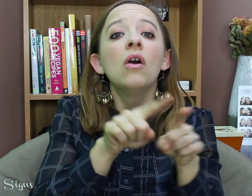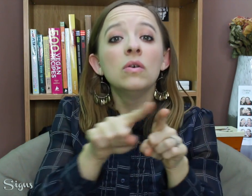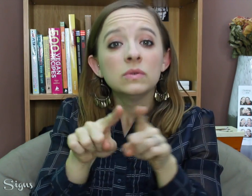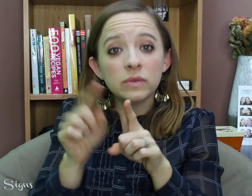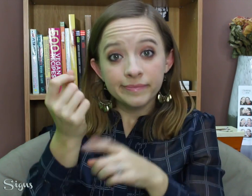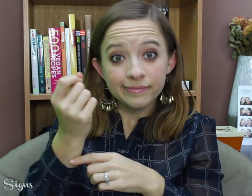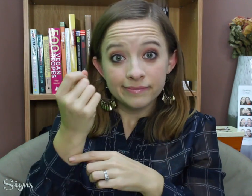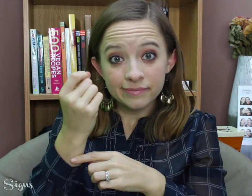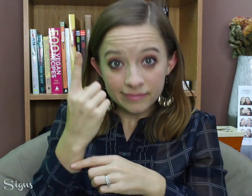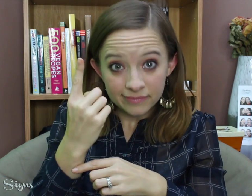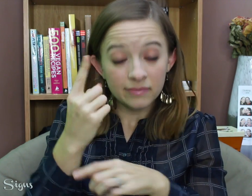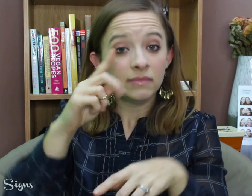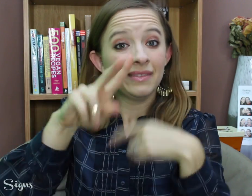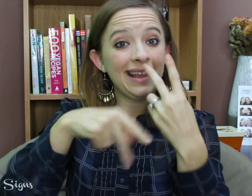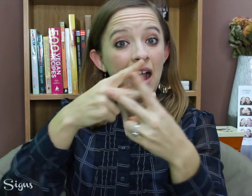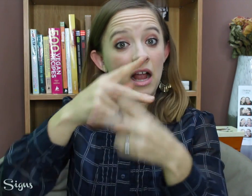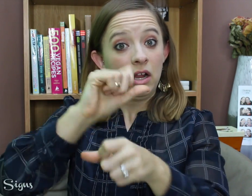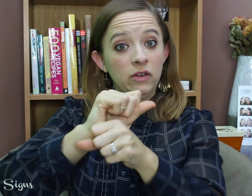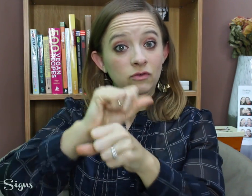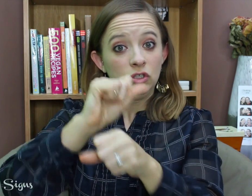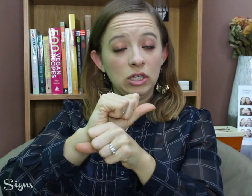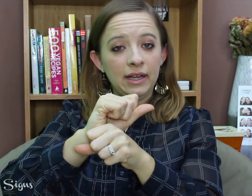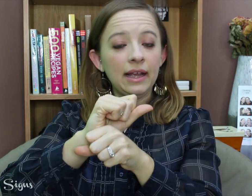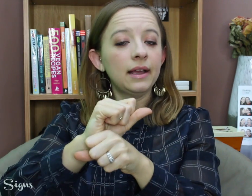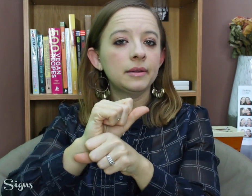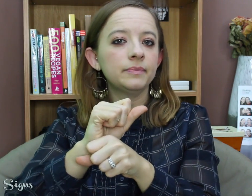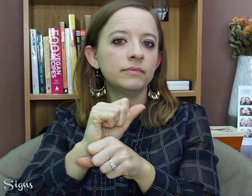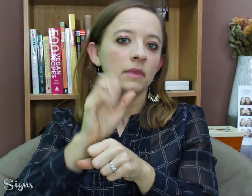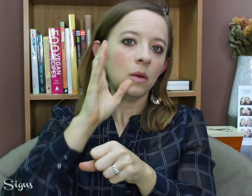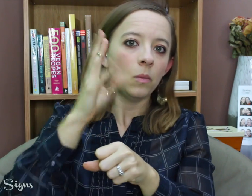that simple. Also, the